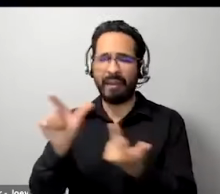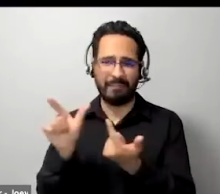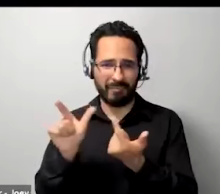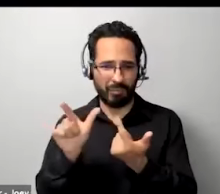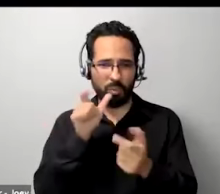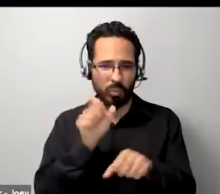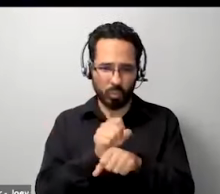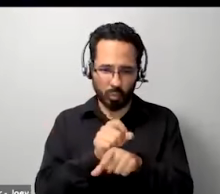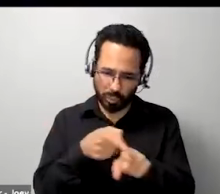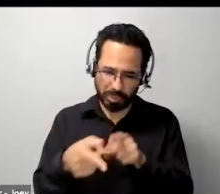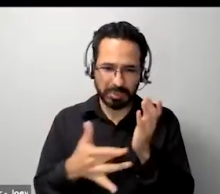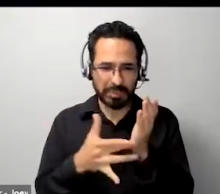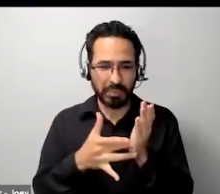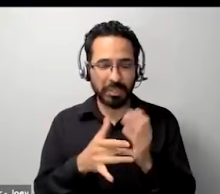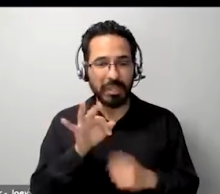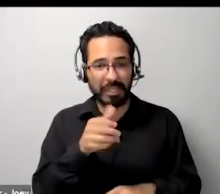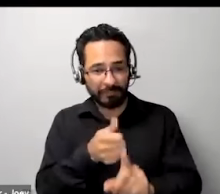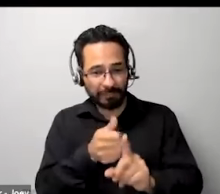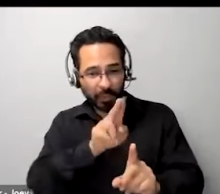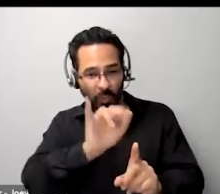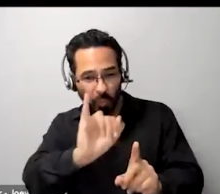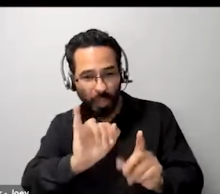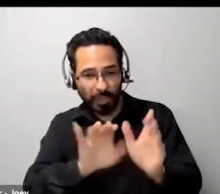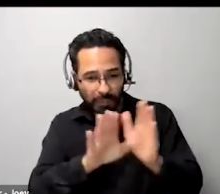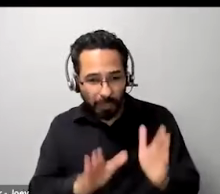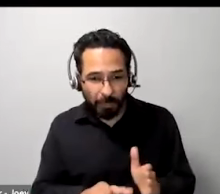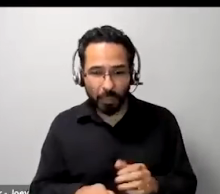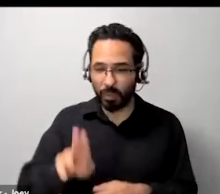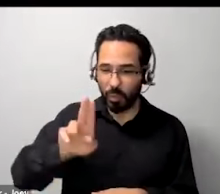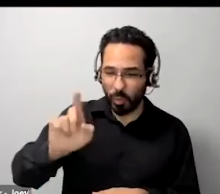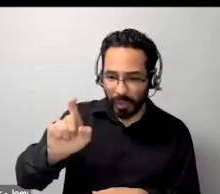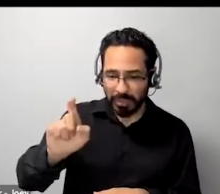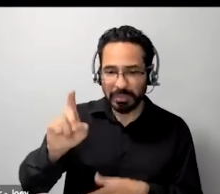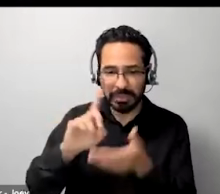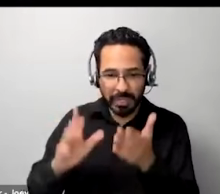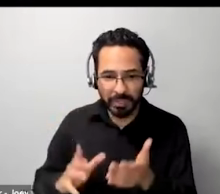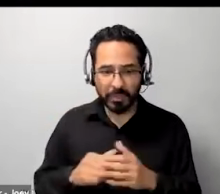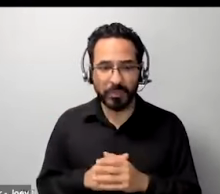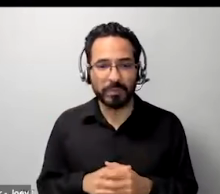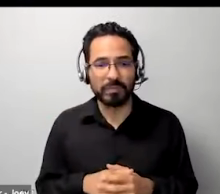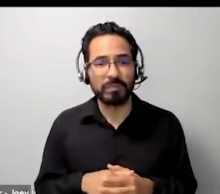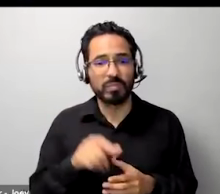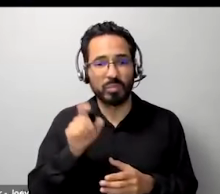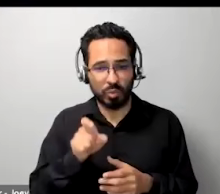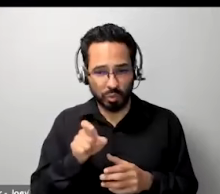If you're a UI developer, if you're a UX designer, you should be doing accessibility.